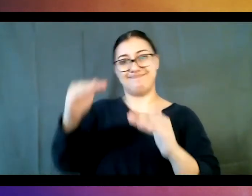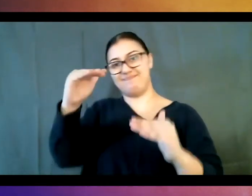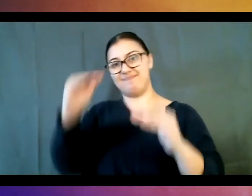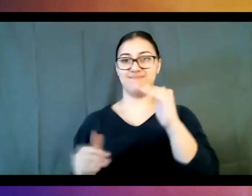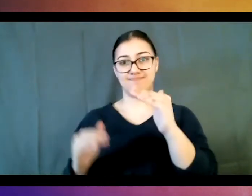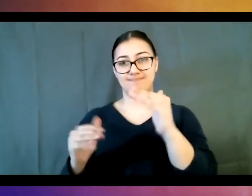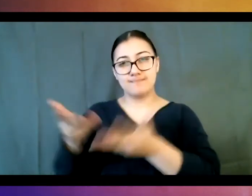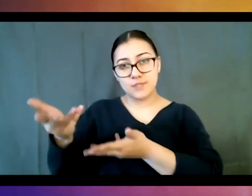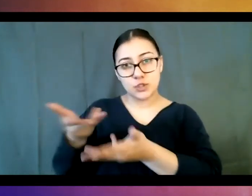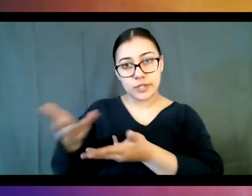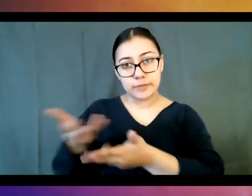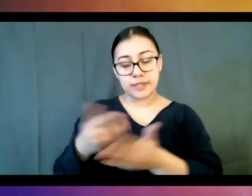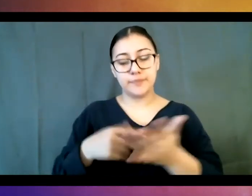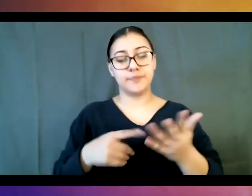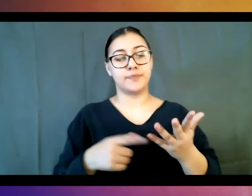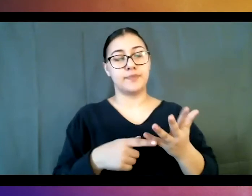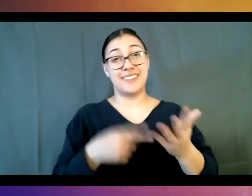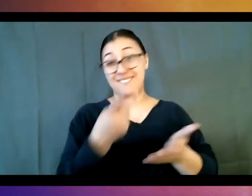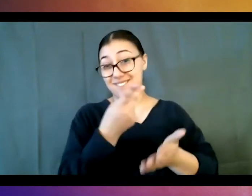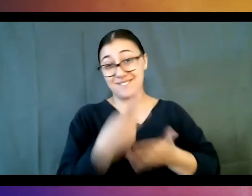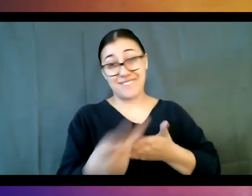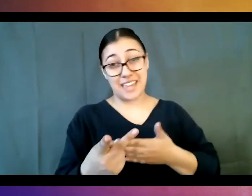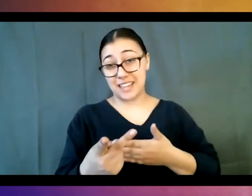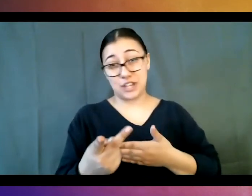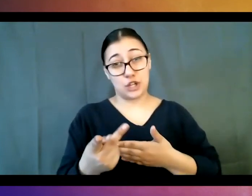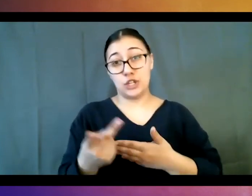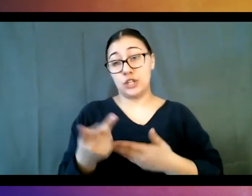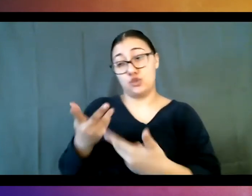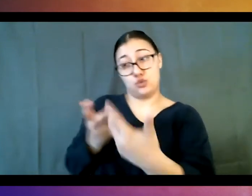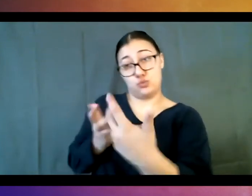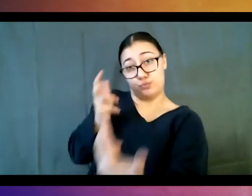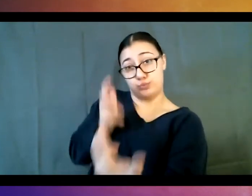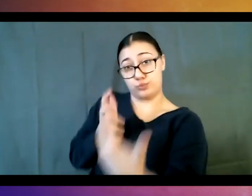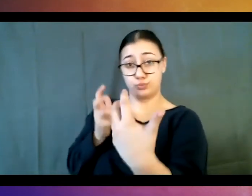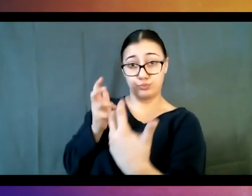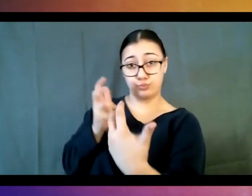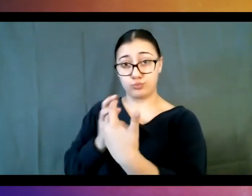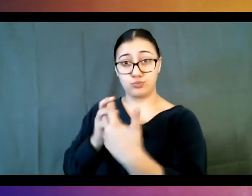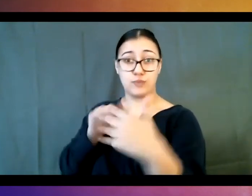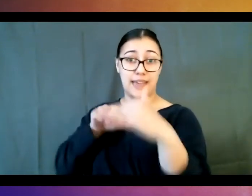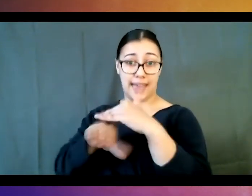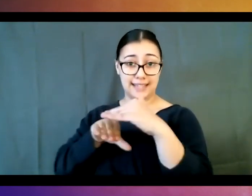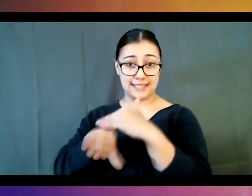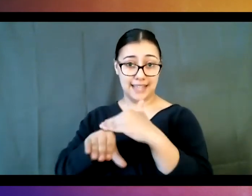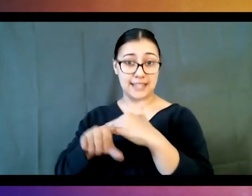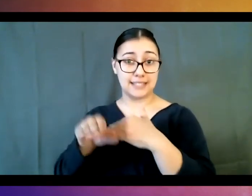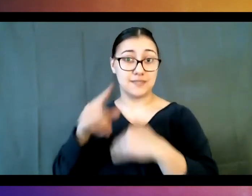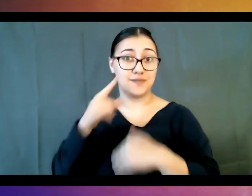to reasonably accommodate a person with a disability, and hostile environment,